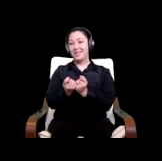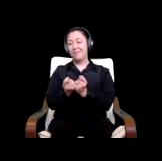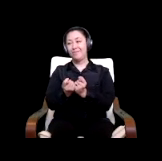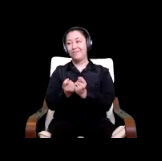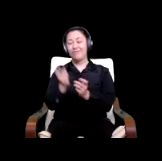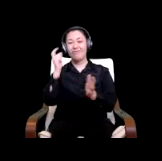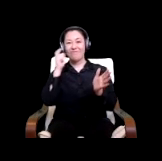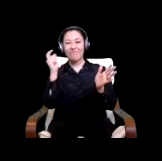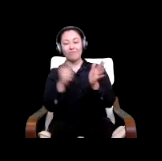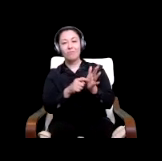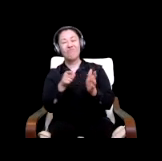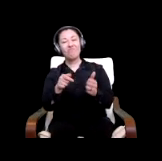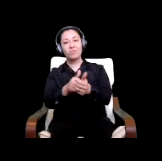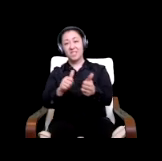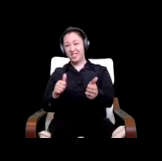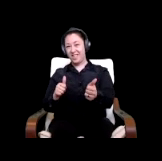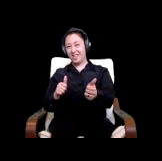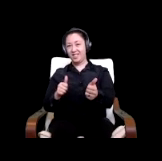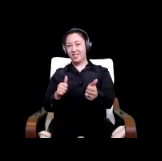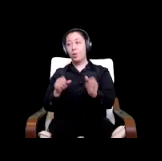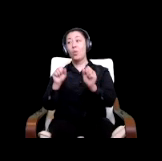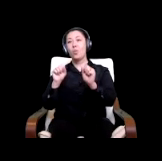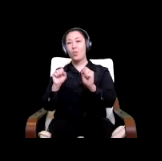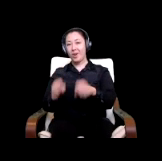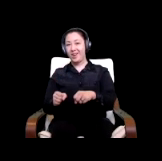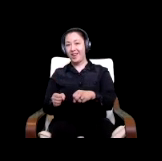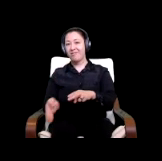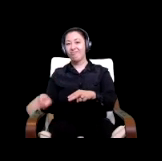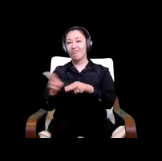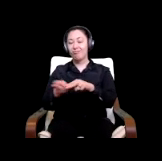areas that can be built upon through early intervention. So early intervention